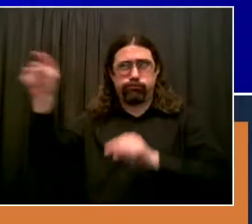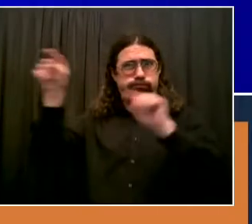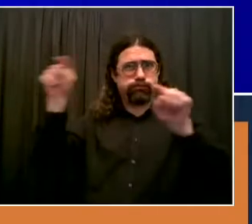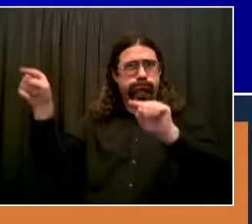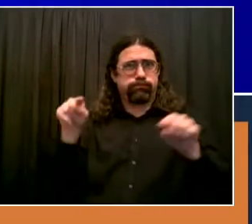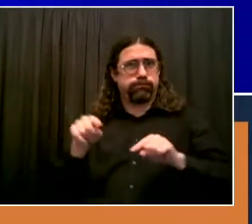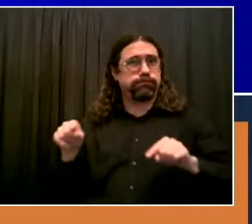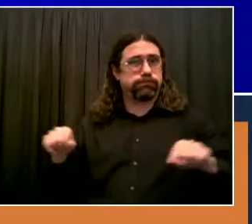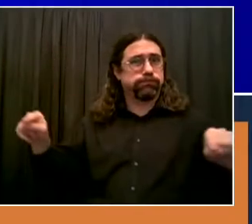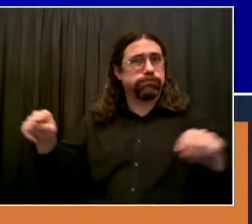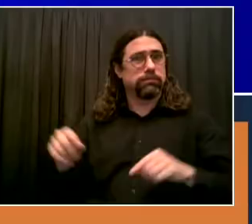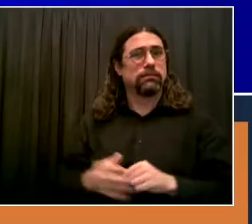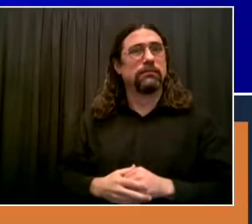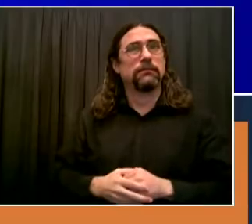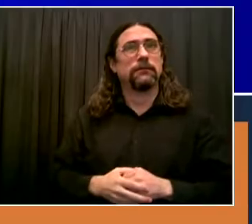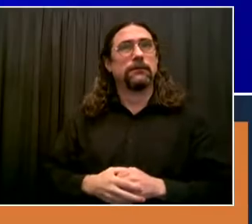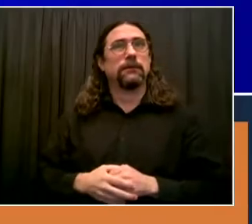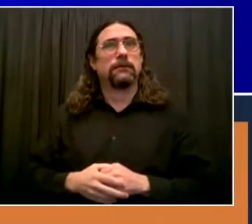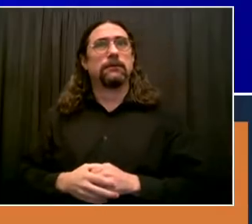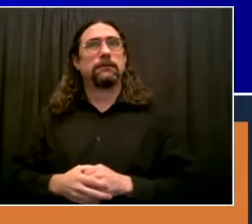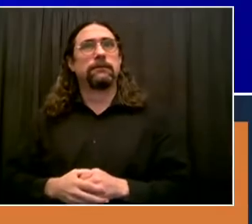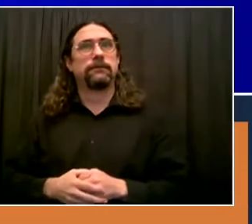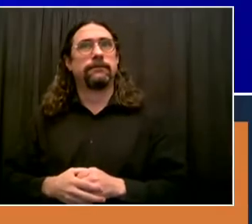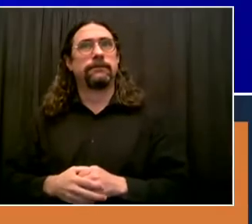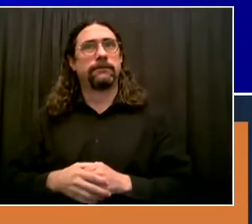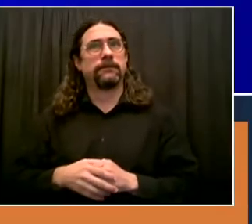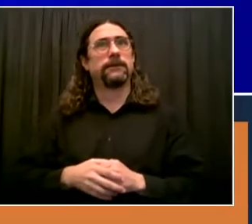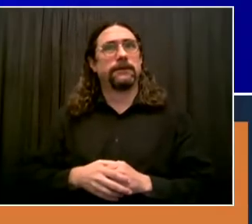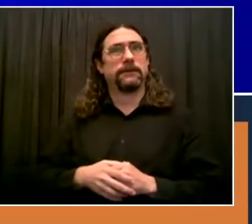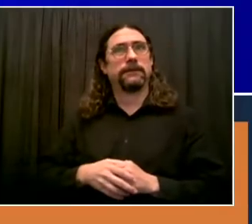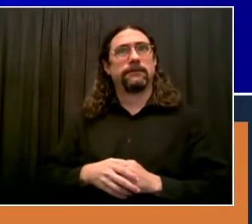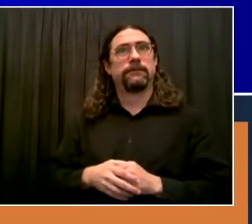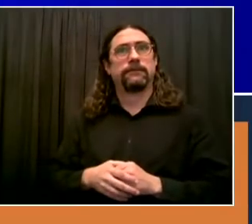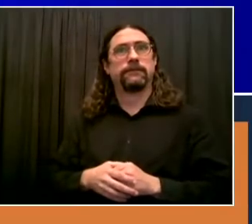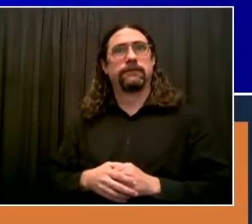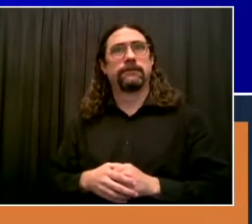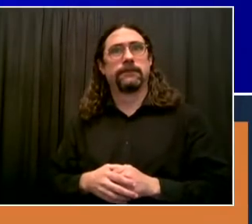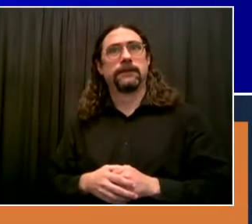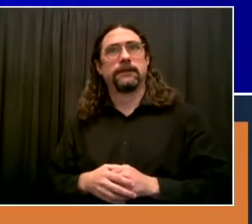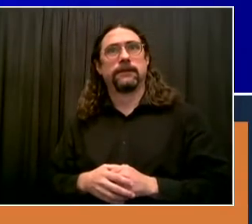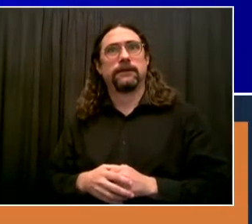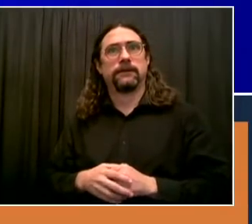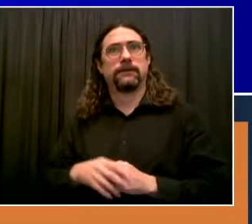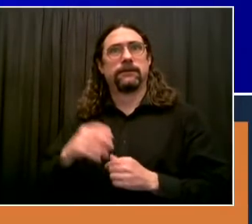NAD PAPOINTMENTS AT ALL THE OTHER SITES IS OVER 600 SITES